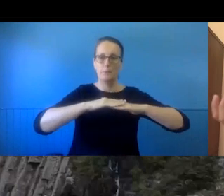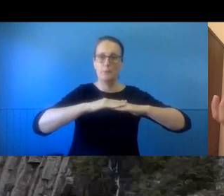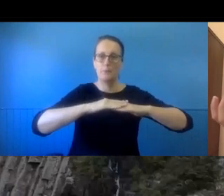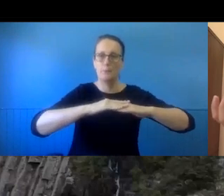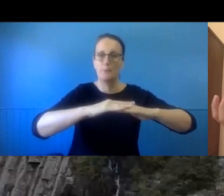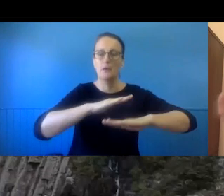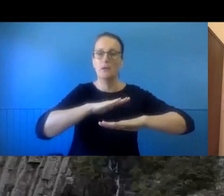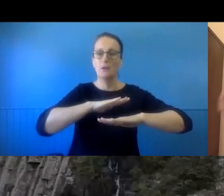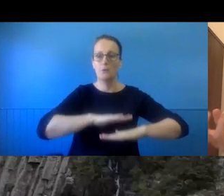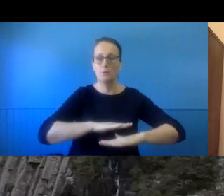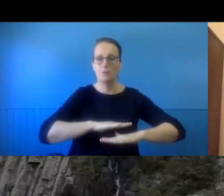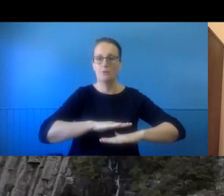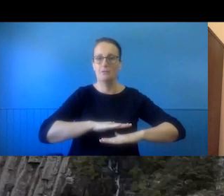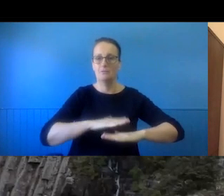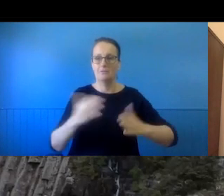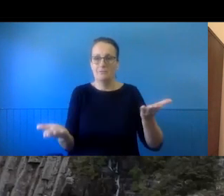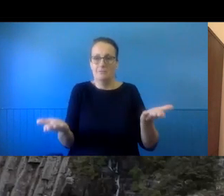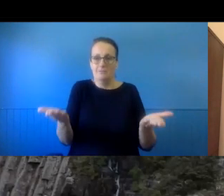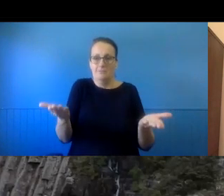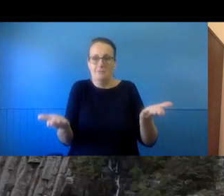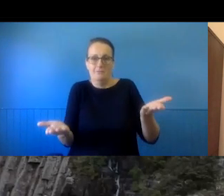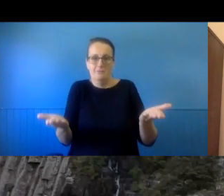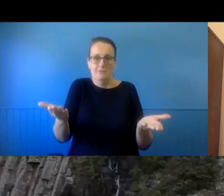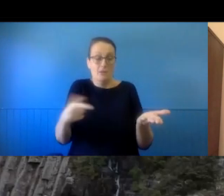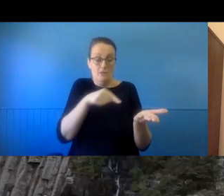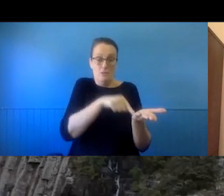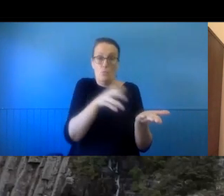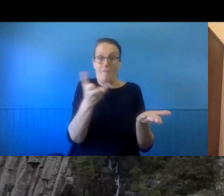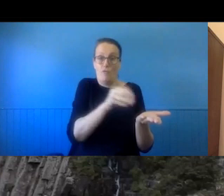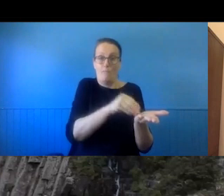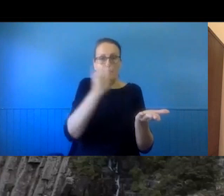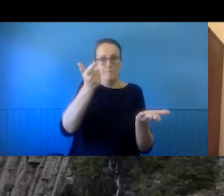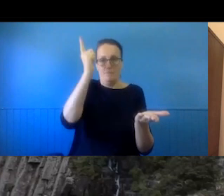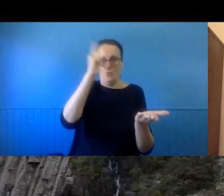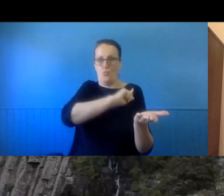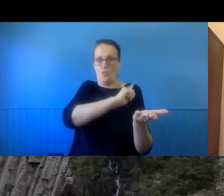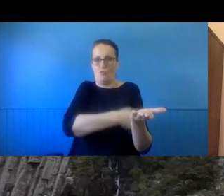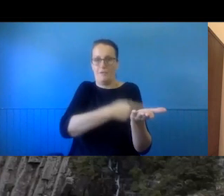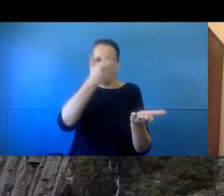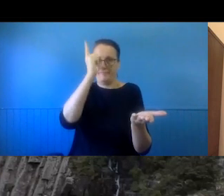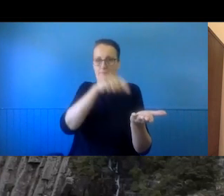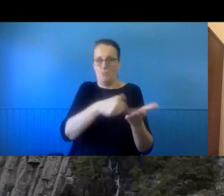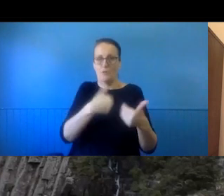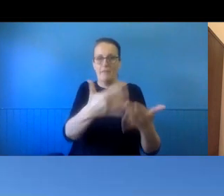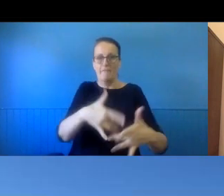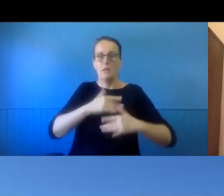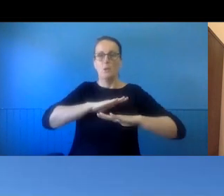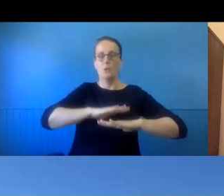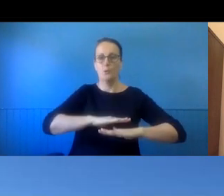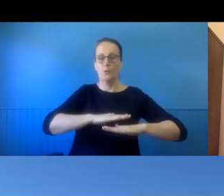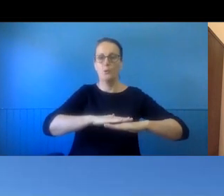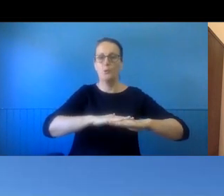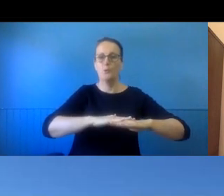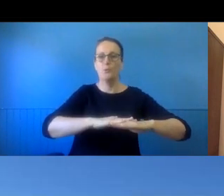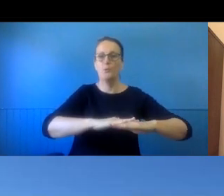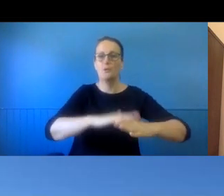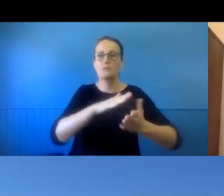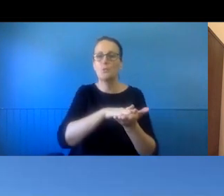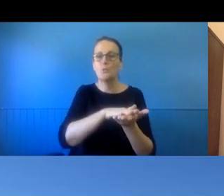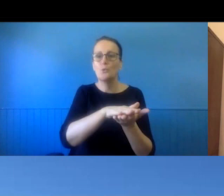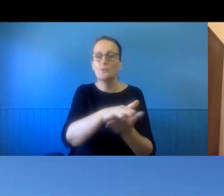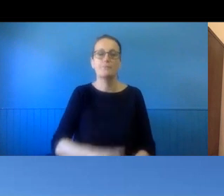comes from authority. in terms of takeaways - before I do